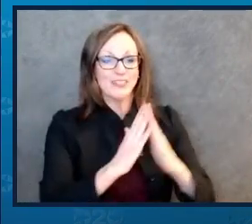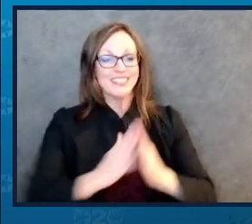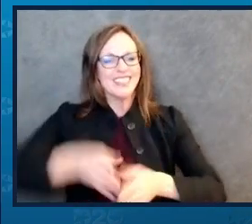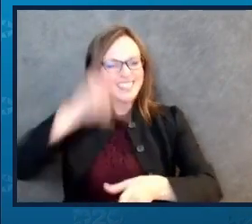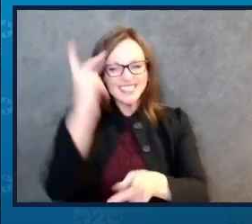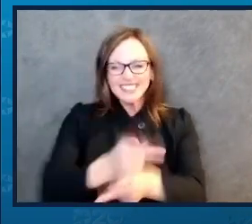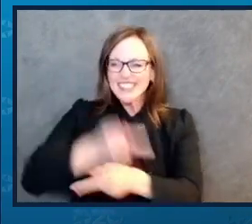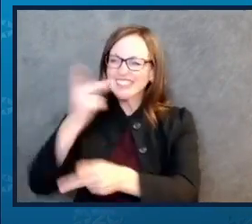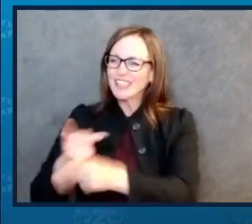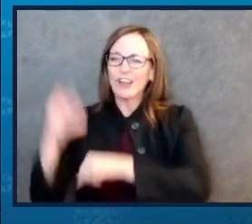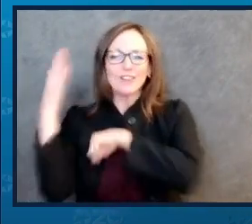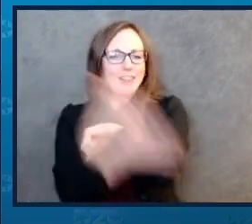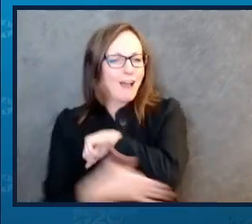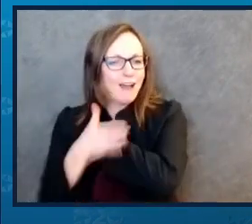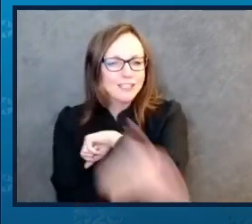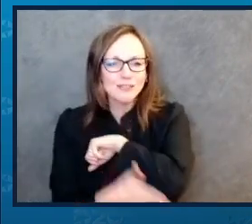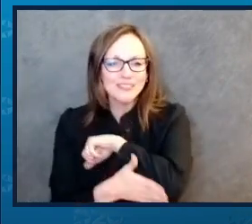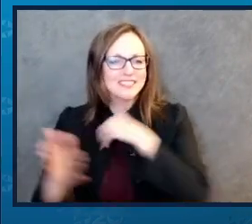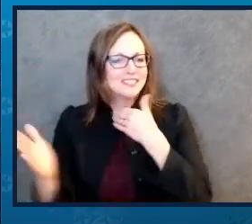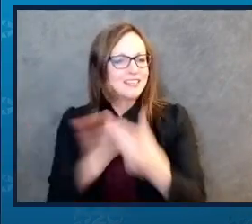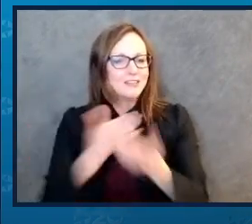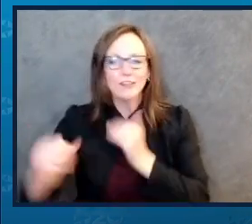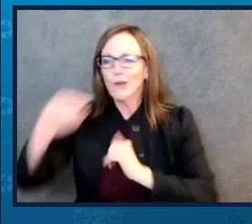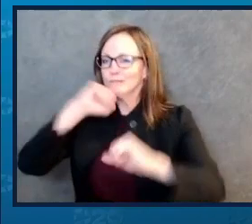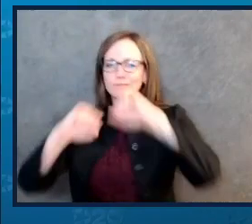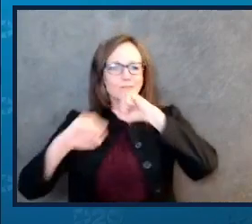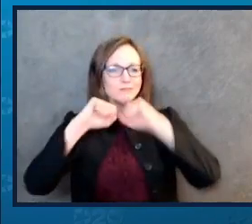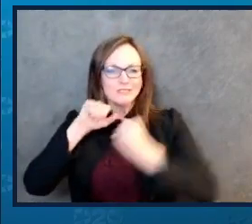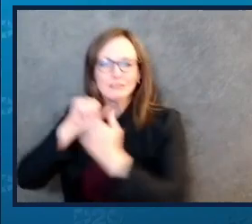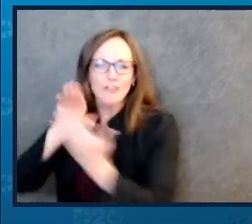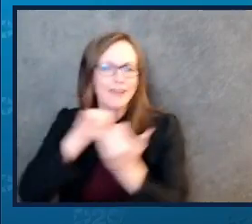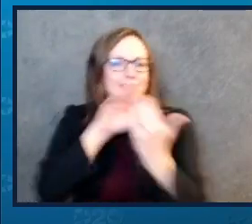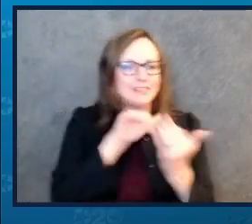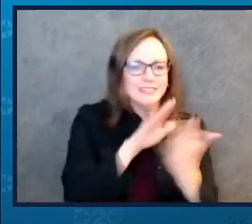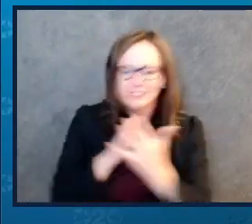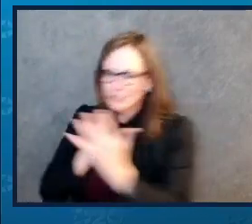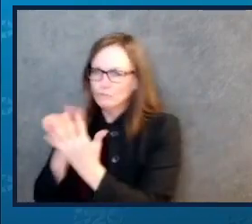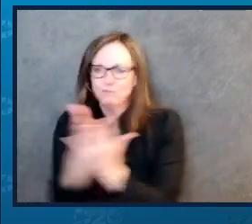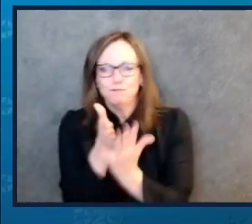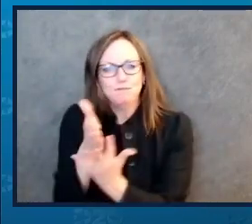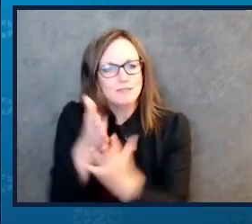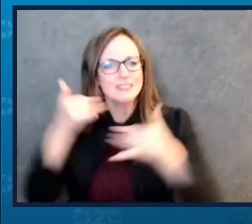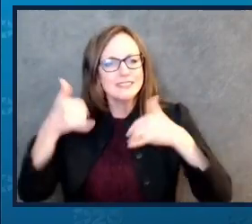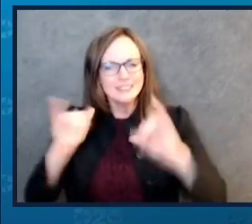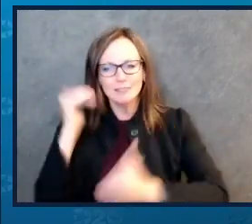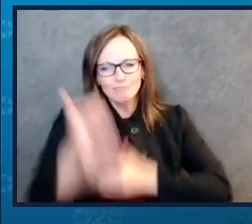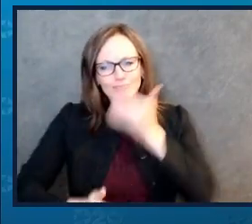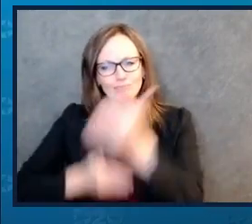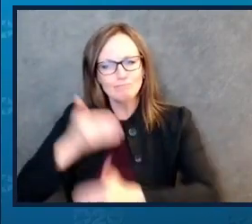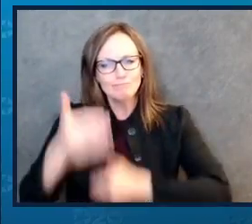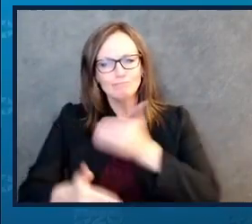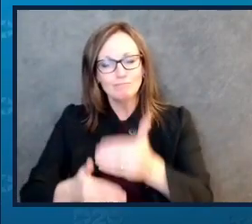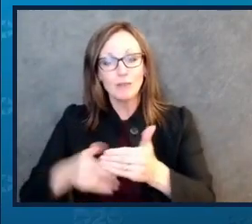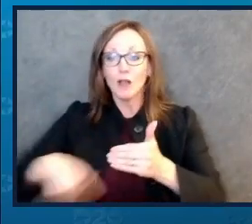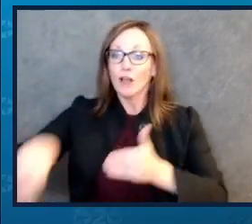IN CHALLENGING TIMES. AND WHILE RUNNING FOR OFFICE IS